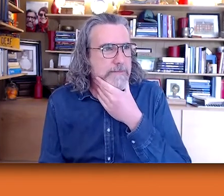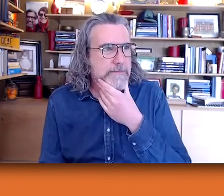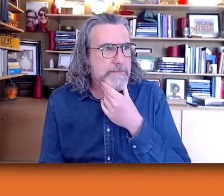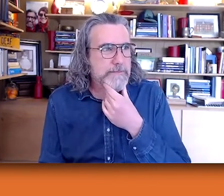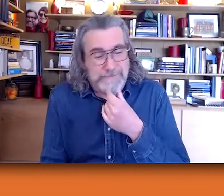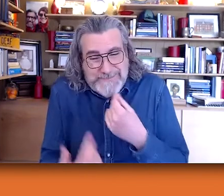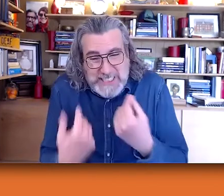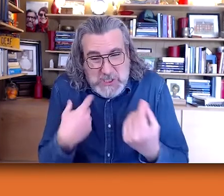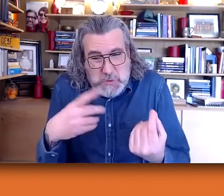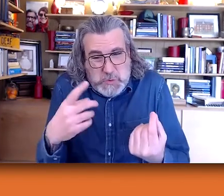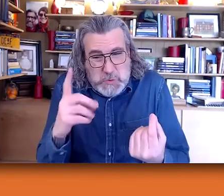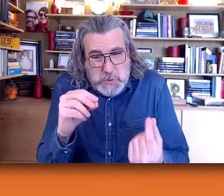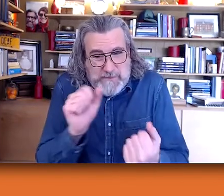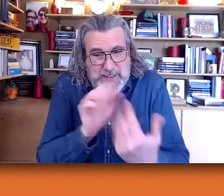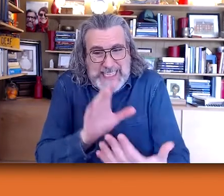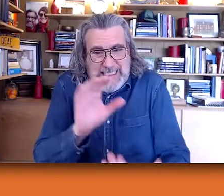How do you deal with this?